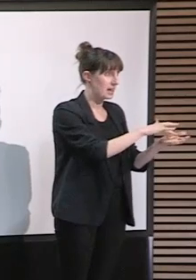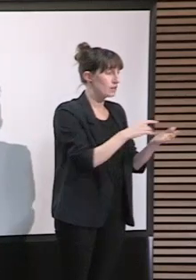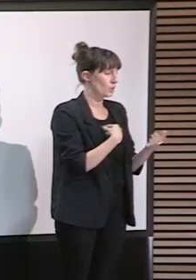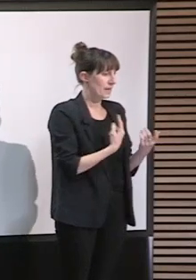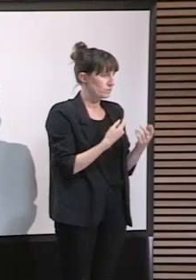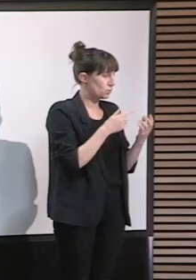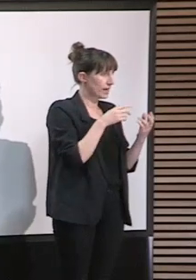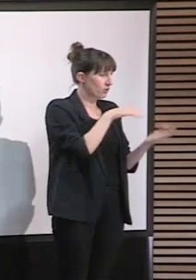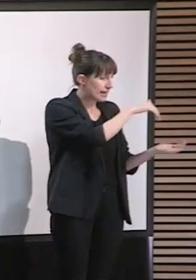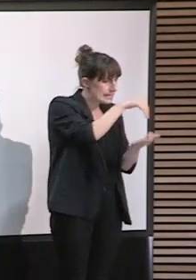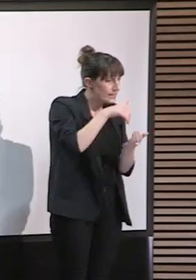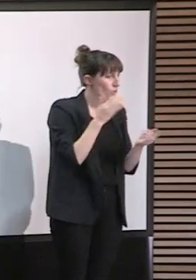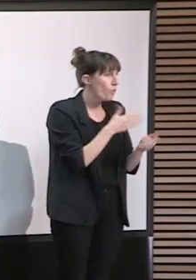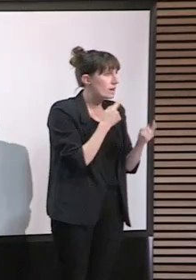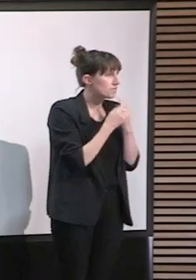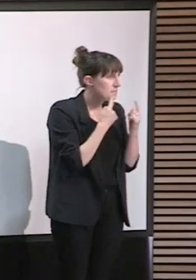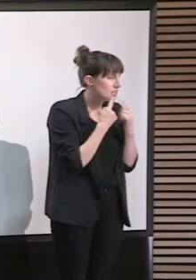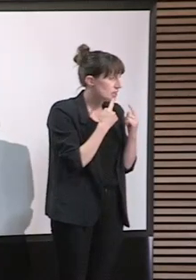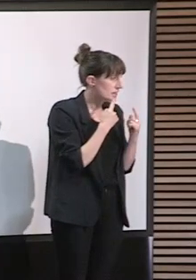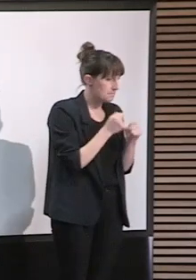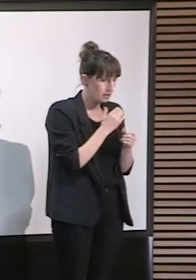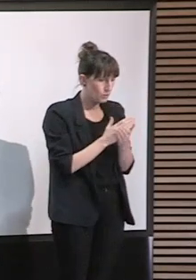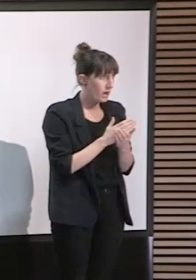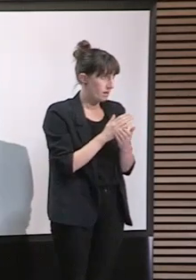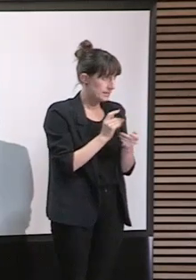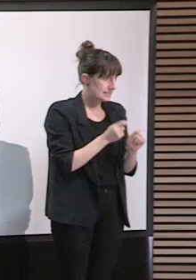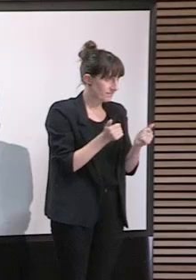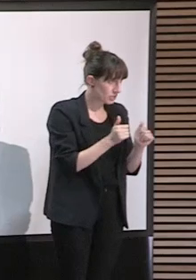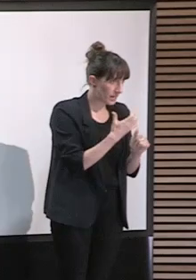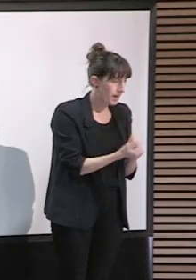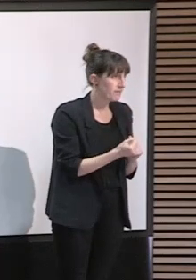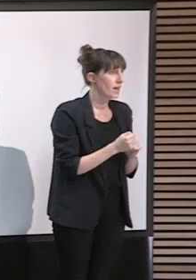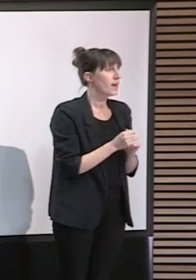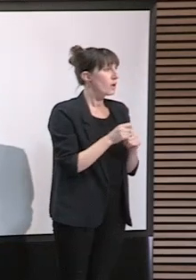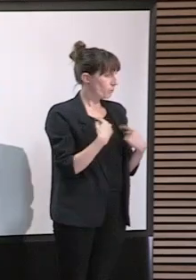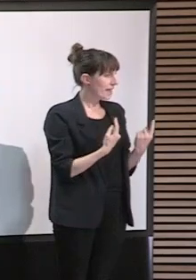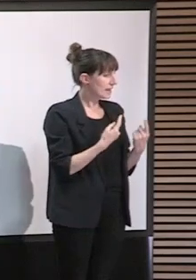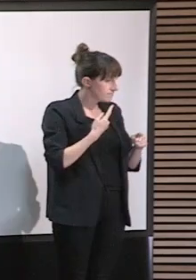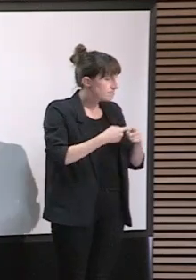be going to have their loca GP and takes some time to reconcile that information.